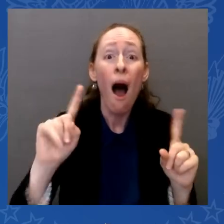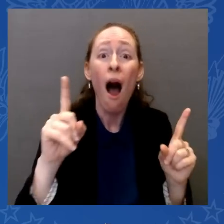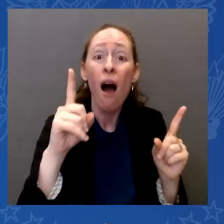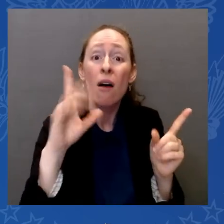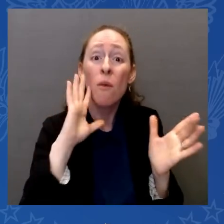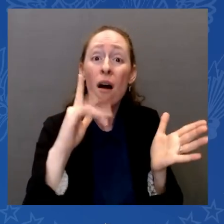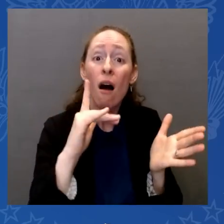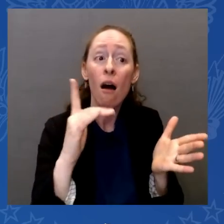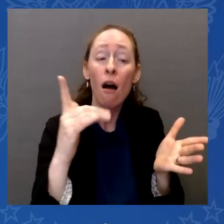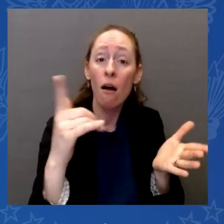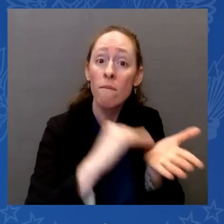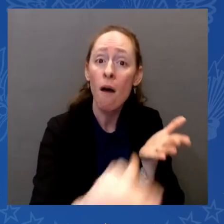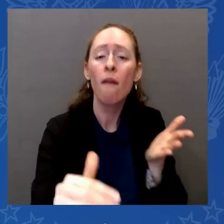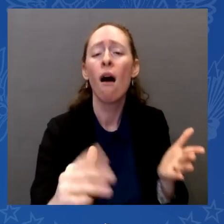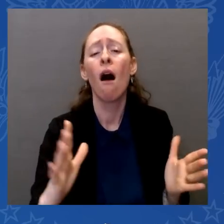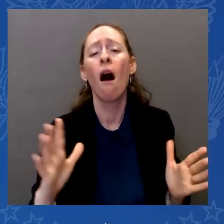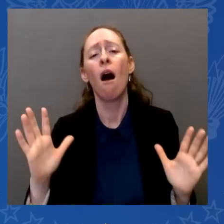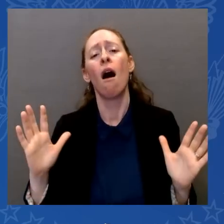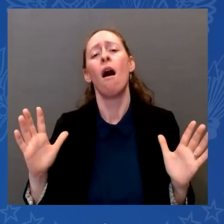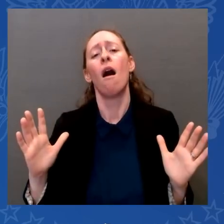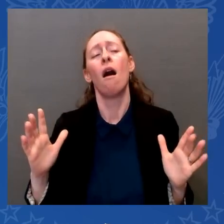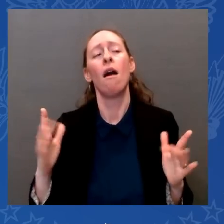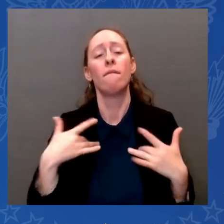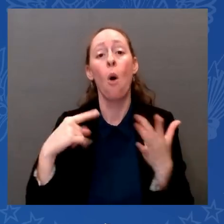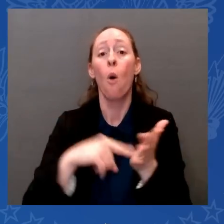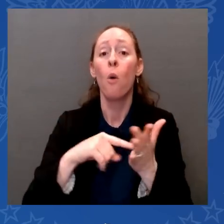If you have federal student debt, please visit